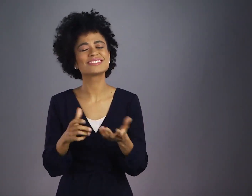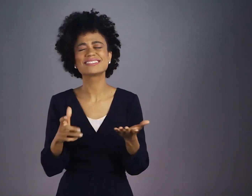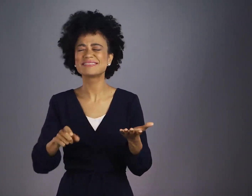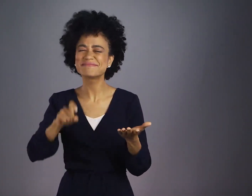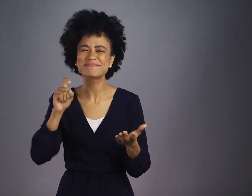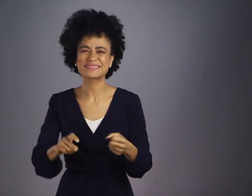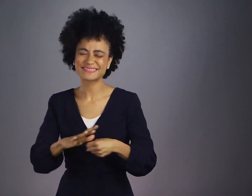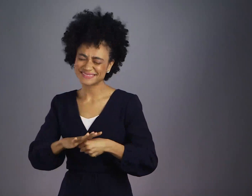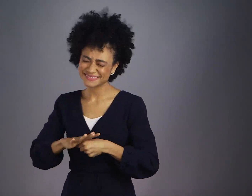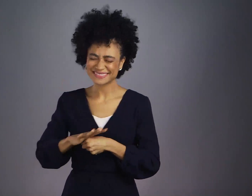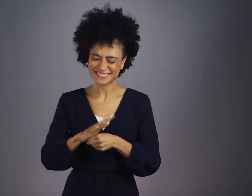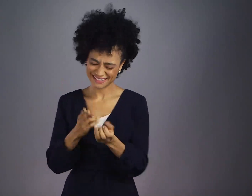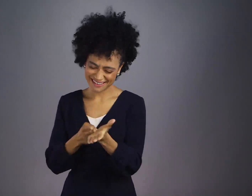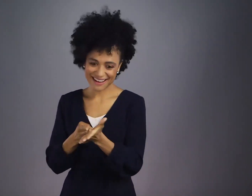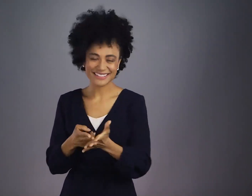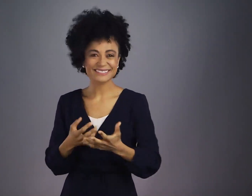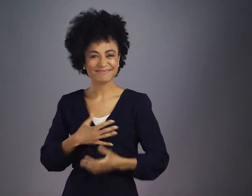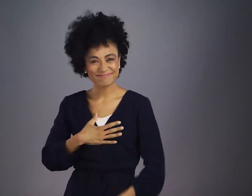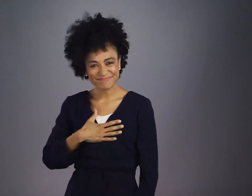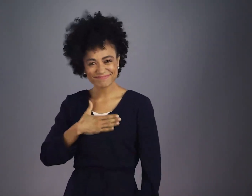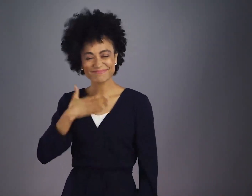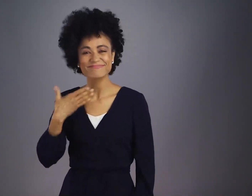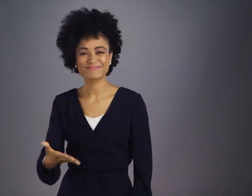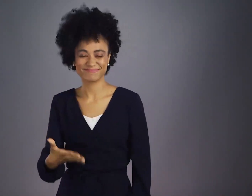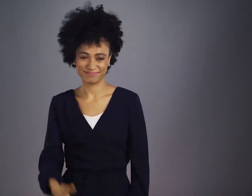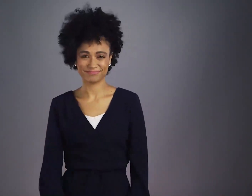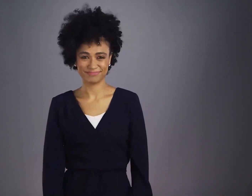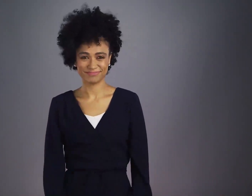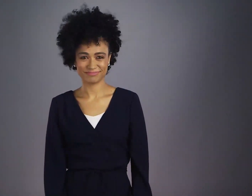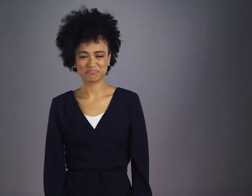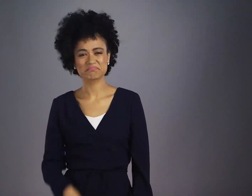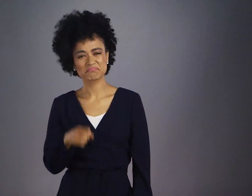if we expect to live long or happily in this world.